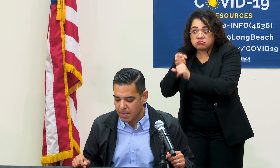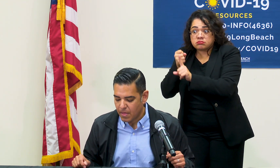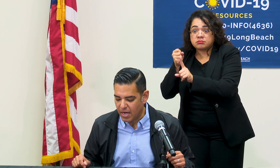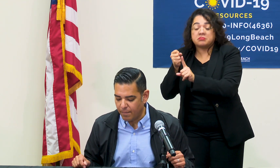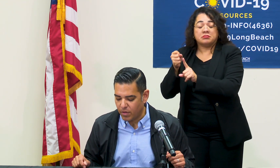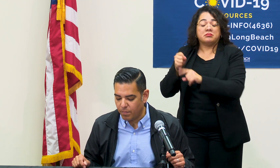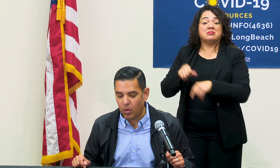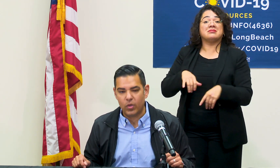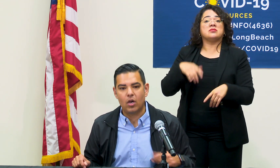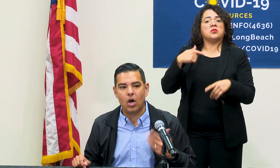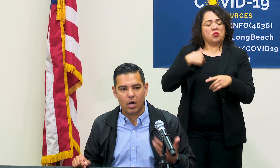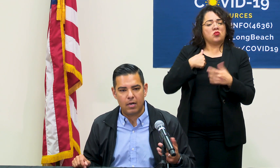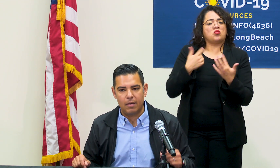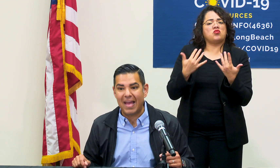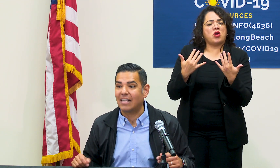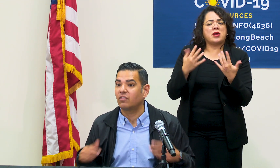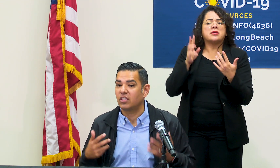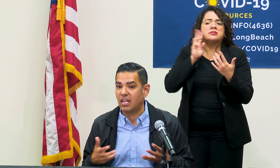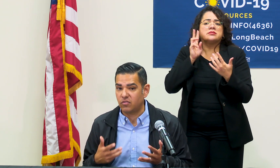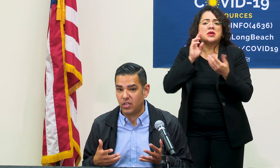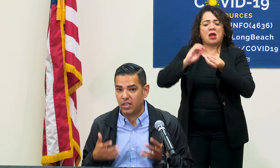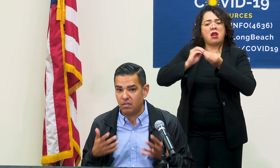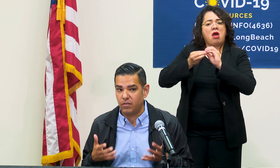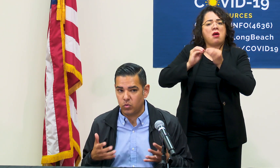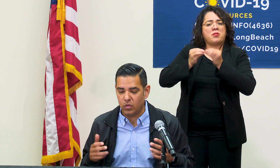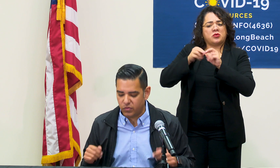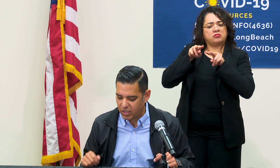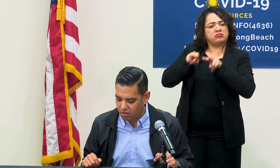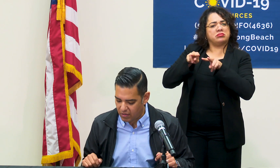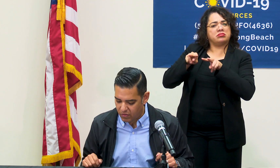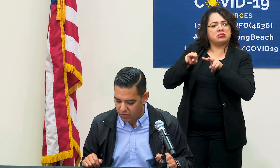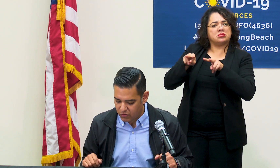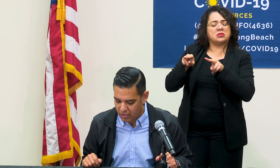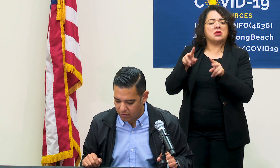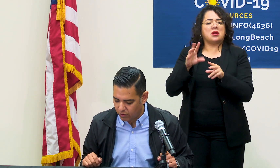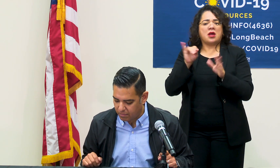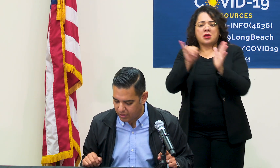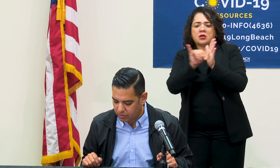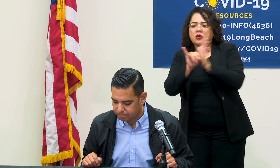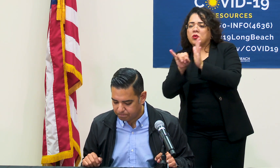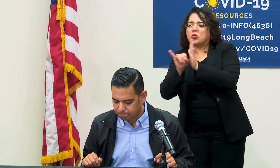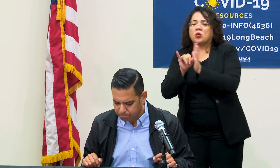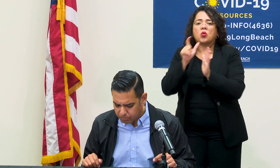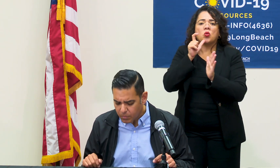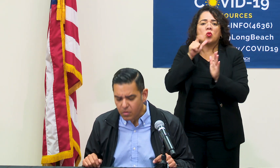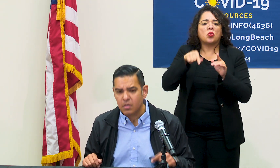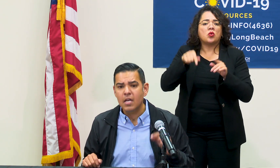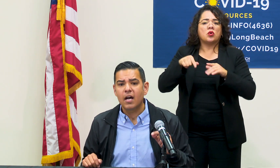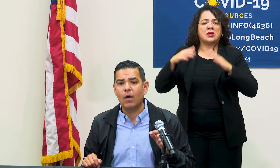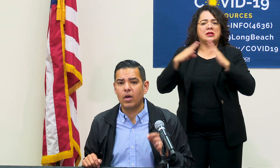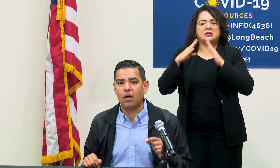but we are actively testing individuals here in the City of Long Beach. I want to